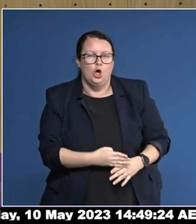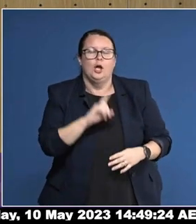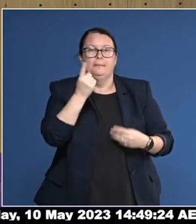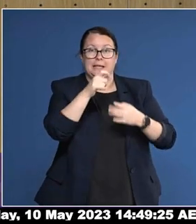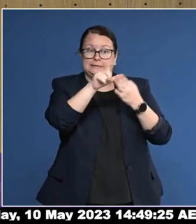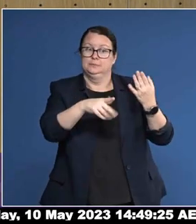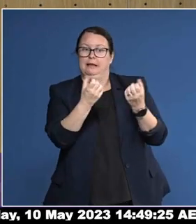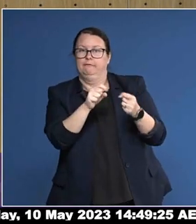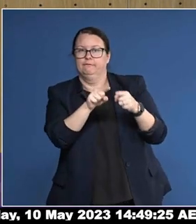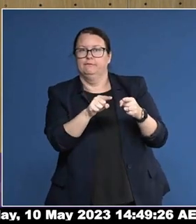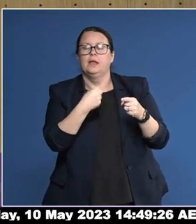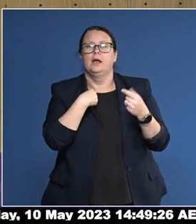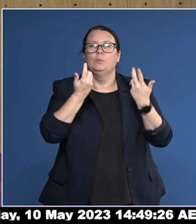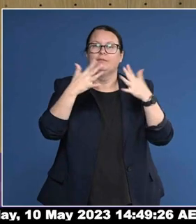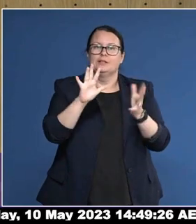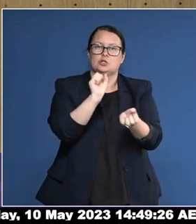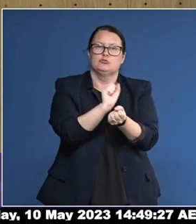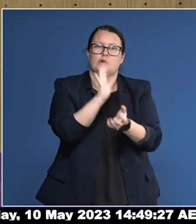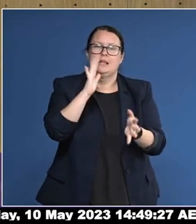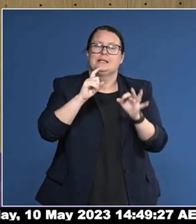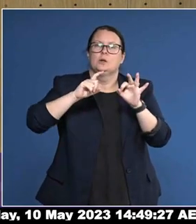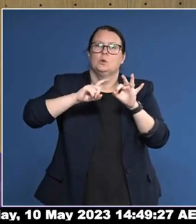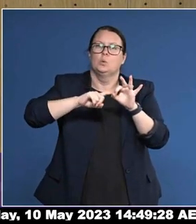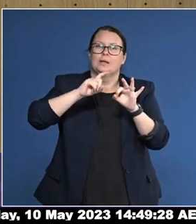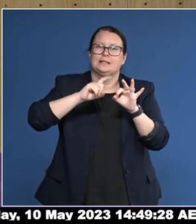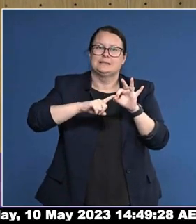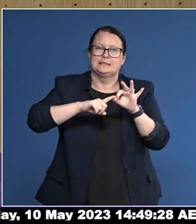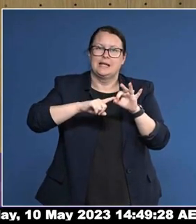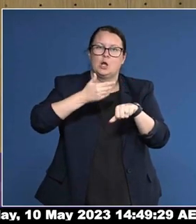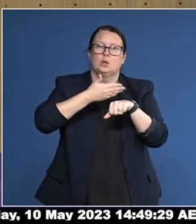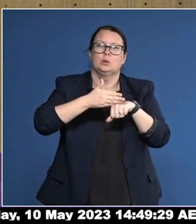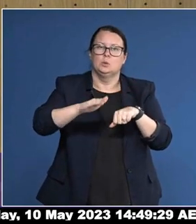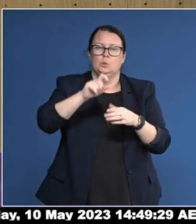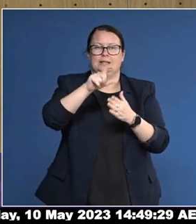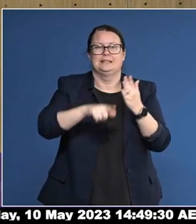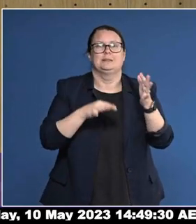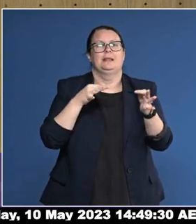released the - Queensland's new disability plan, together a better Queensland.